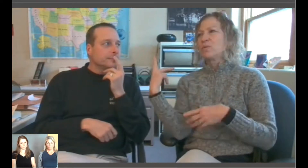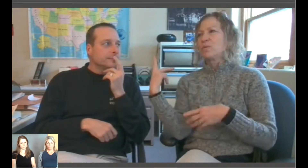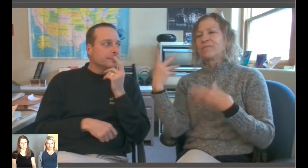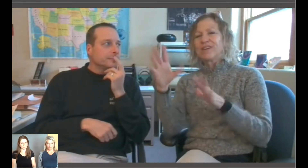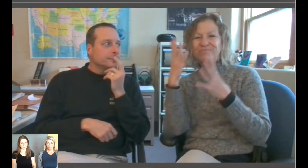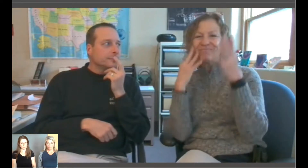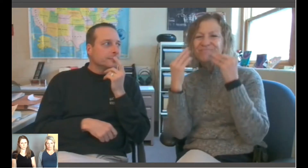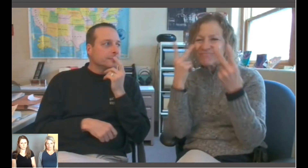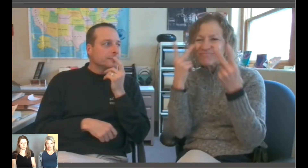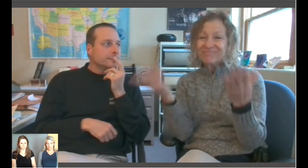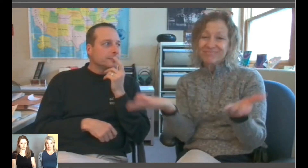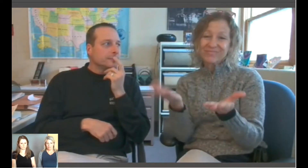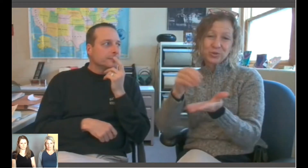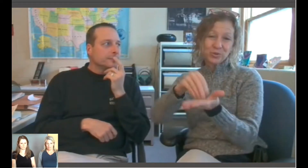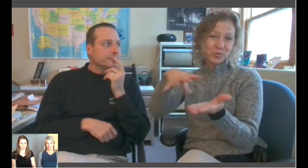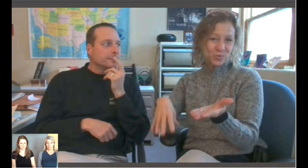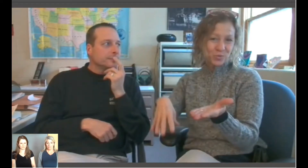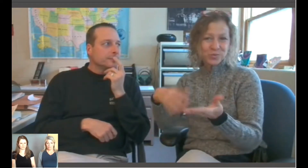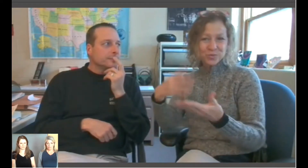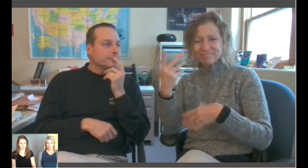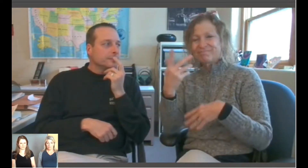And the two of us have seen that with our students.